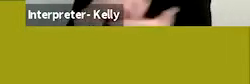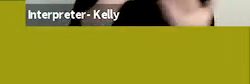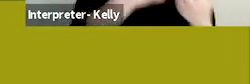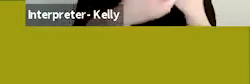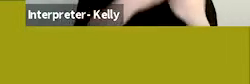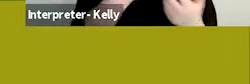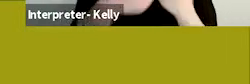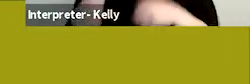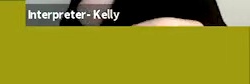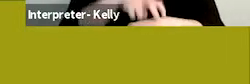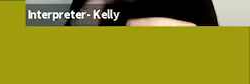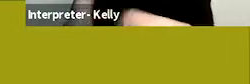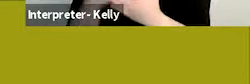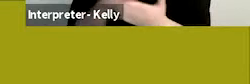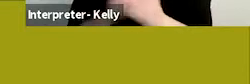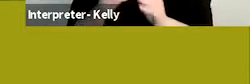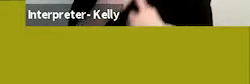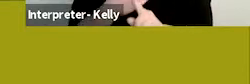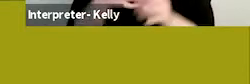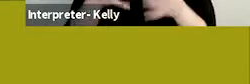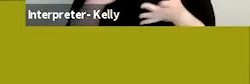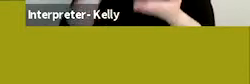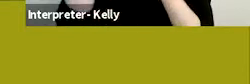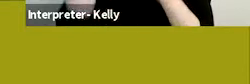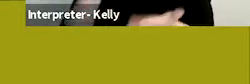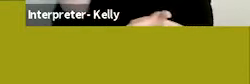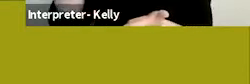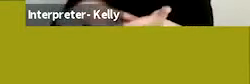but before I begin I would like to acknowledge the traditional custodians of the lands on which